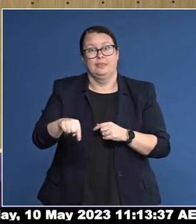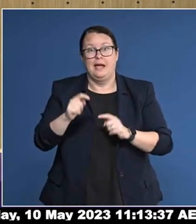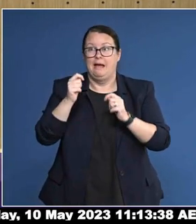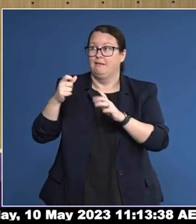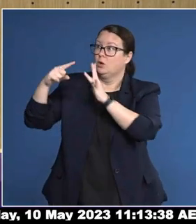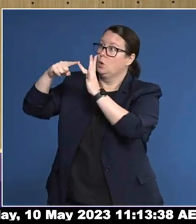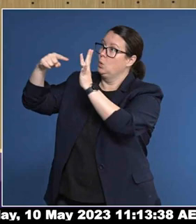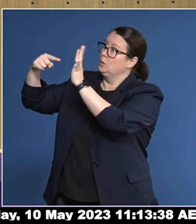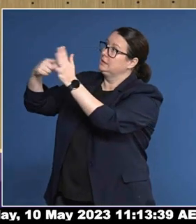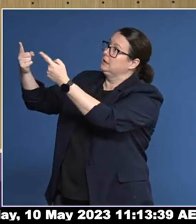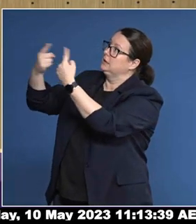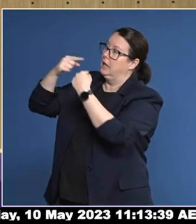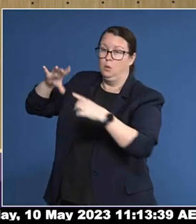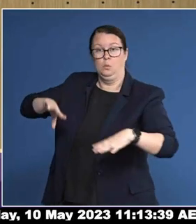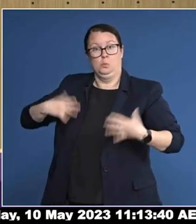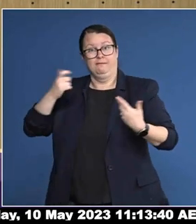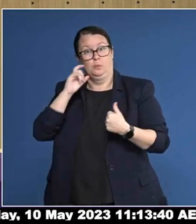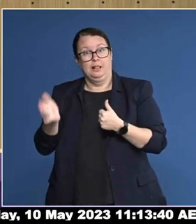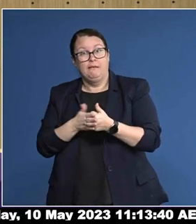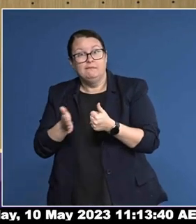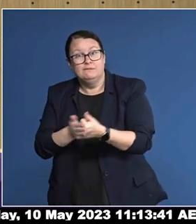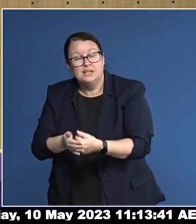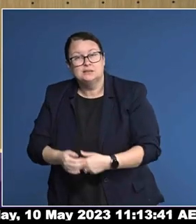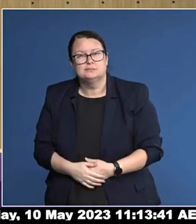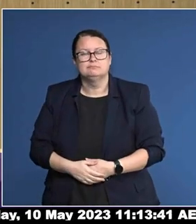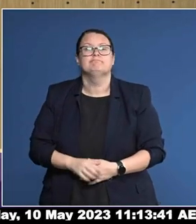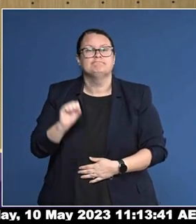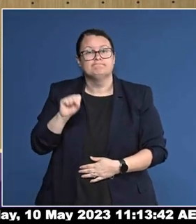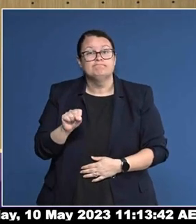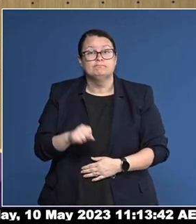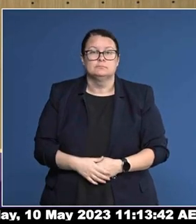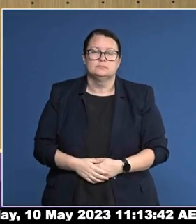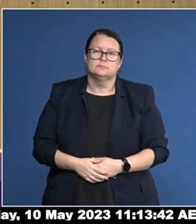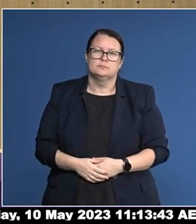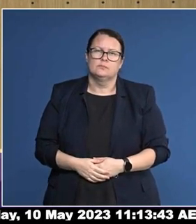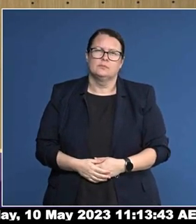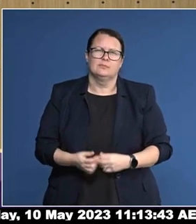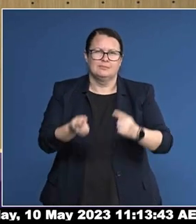Yes. And at paragraph 132 you state: